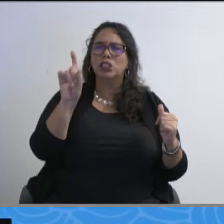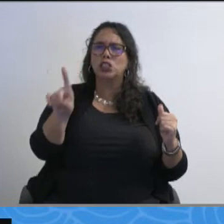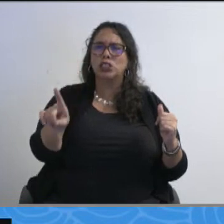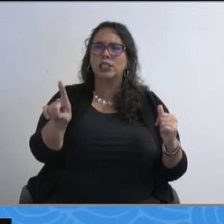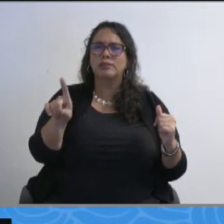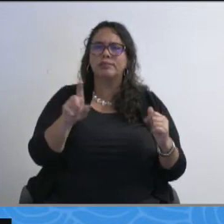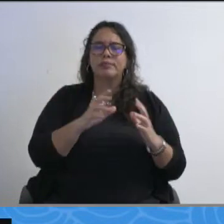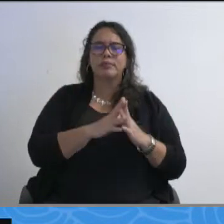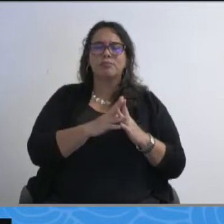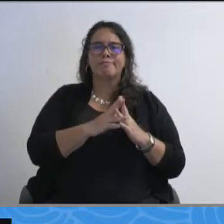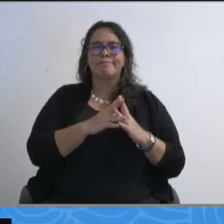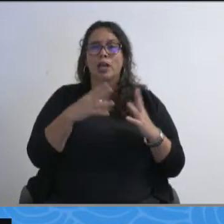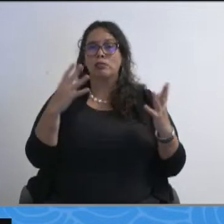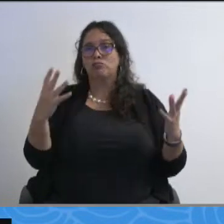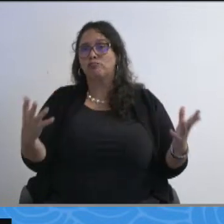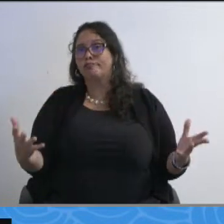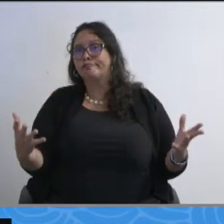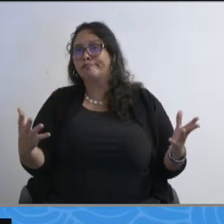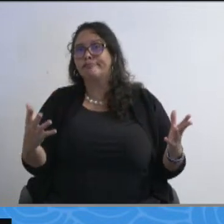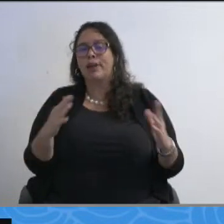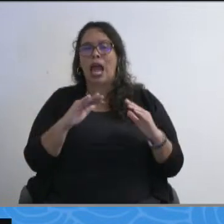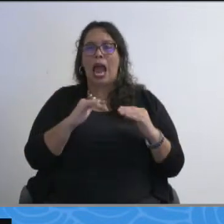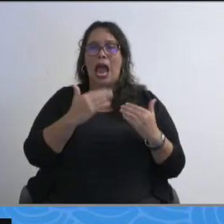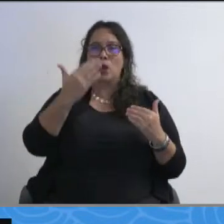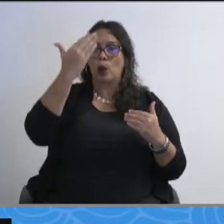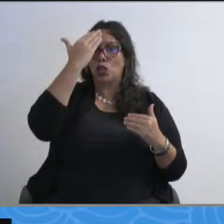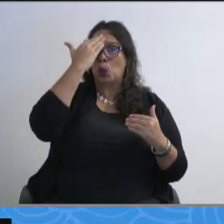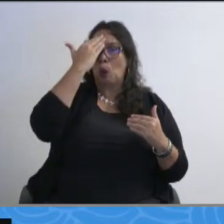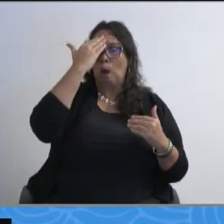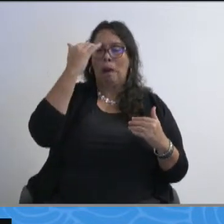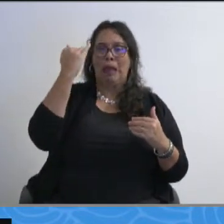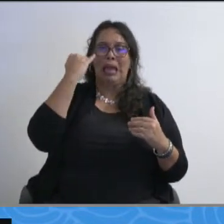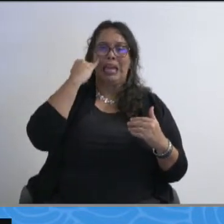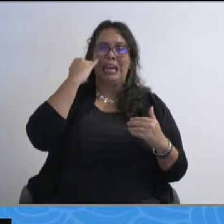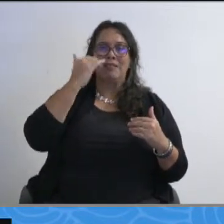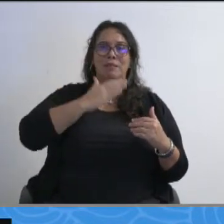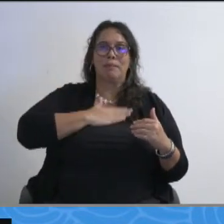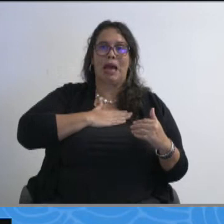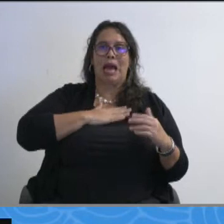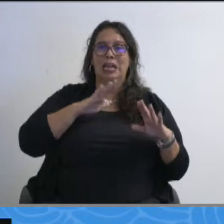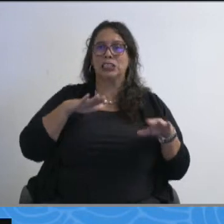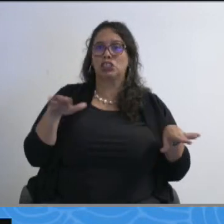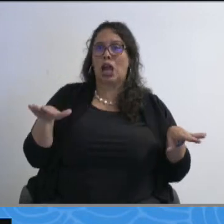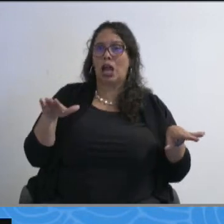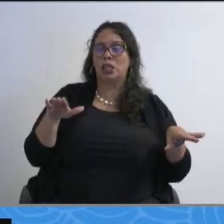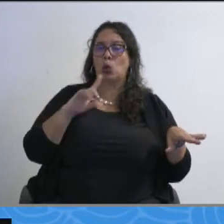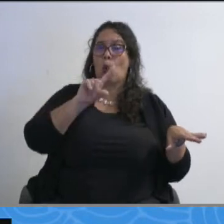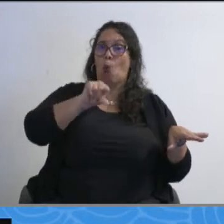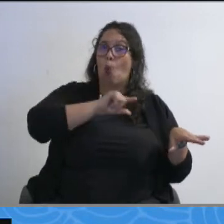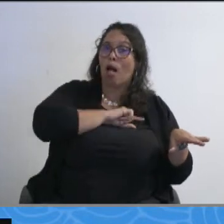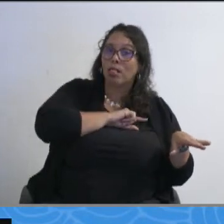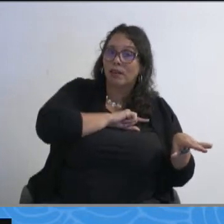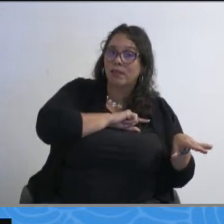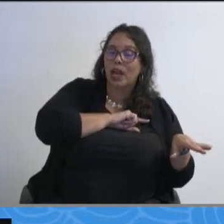"So, how do I know if my child qualifies or will receive an intervention?"